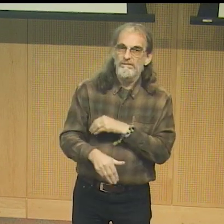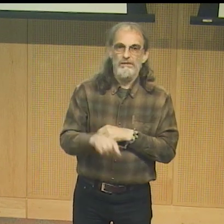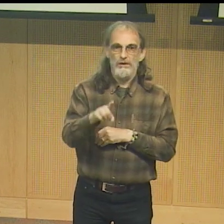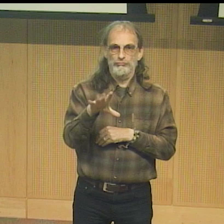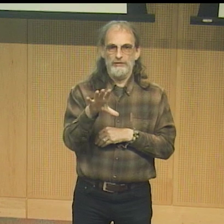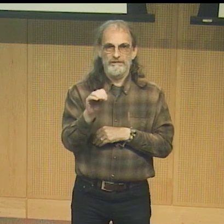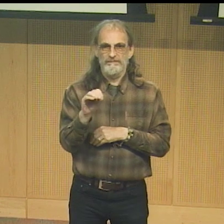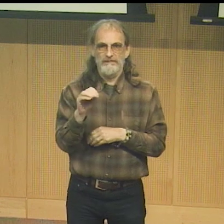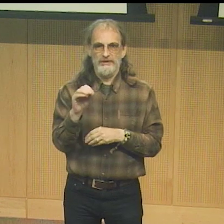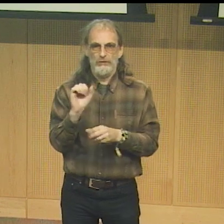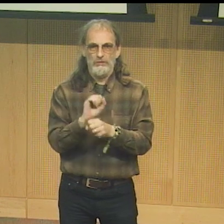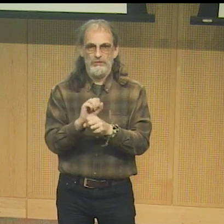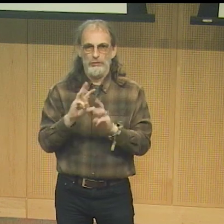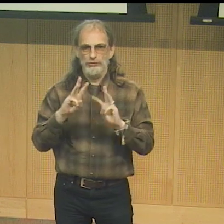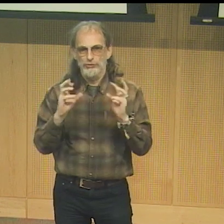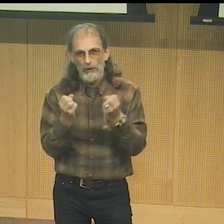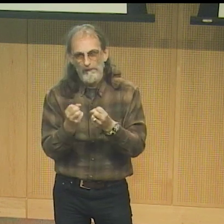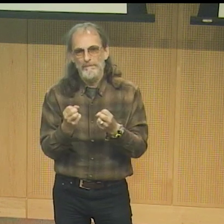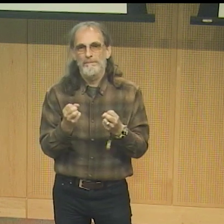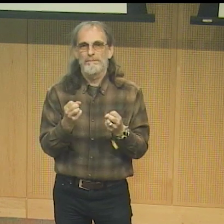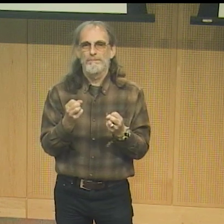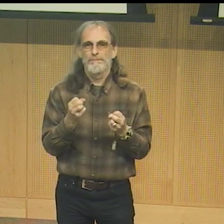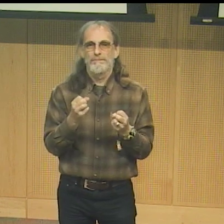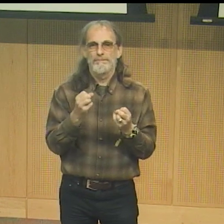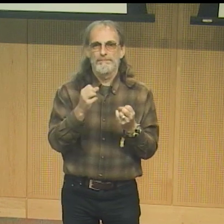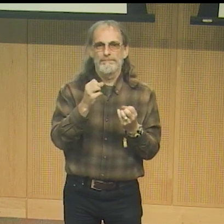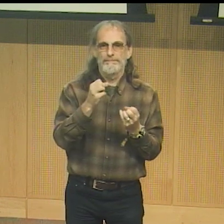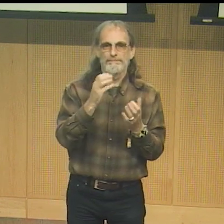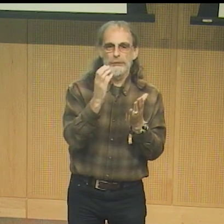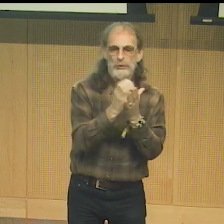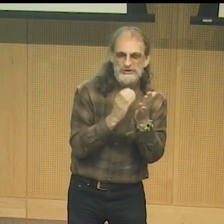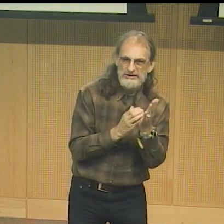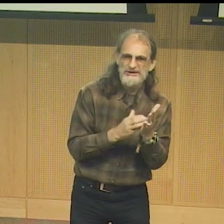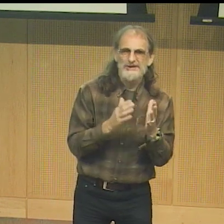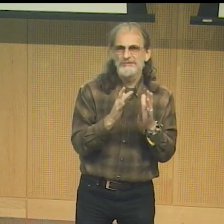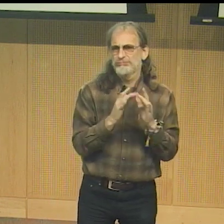I've presented in over 24 countries, over 150 workshops